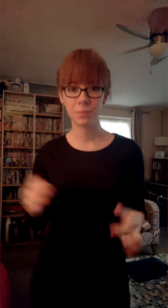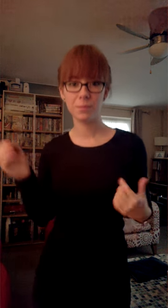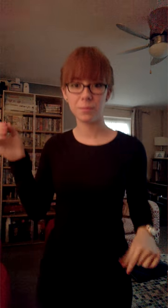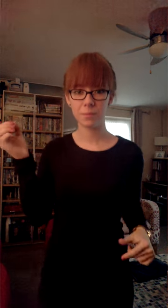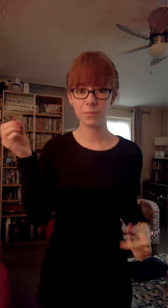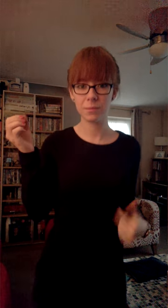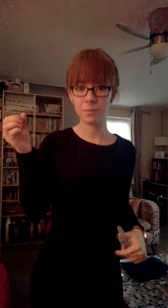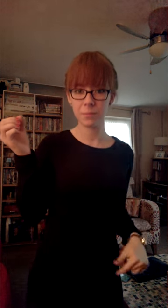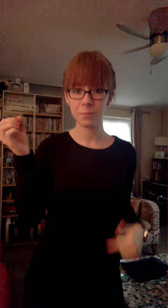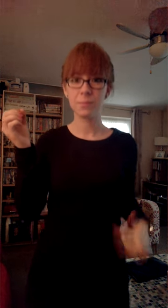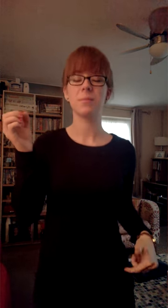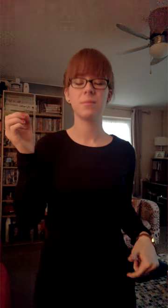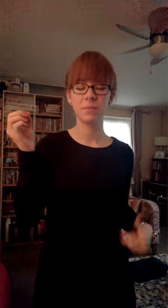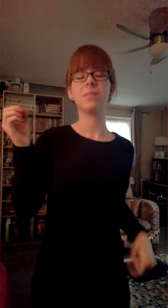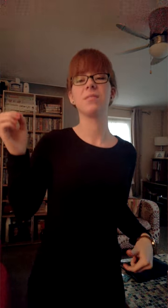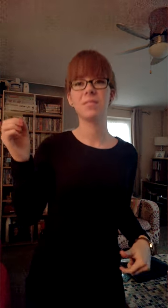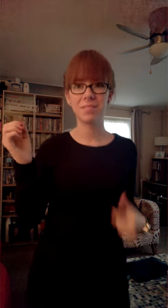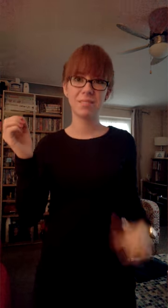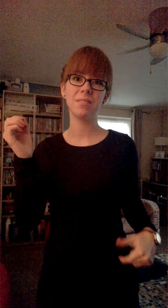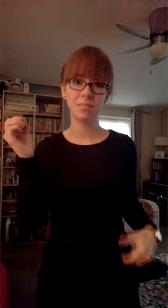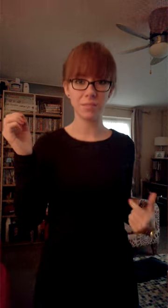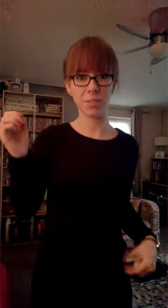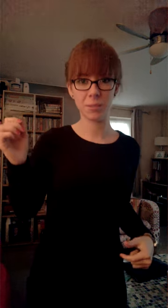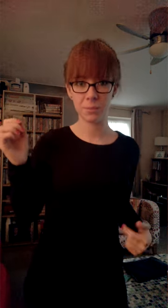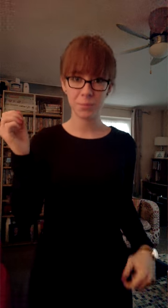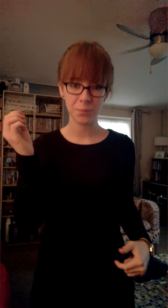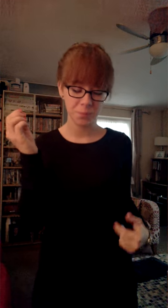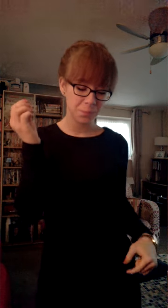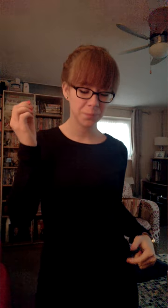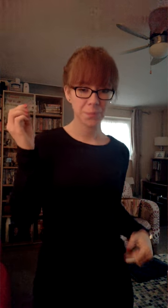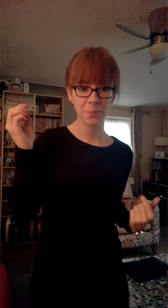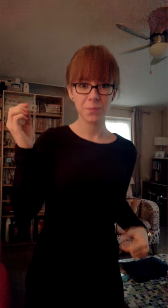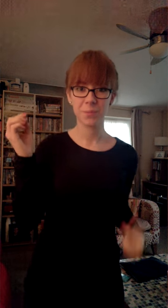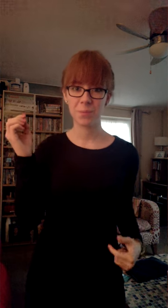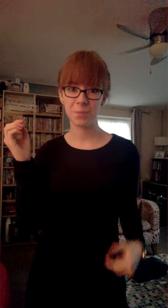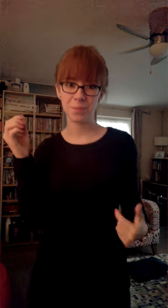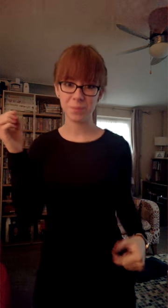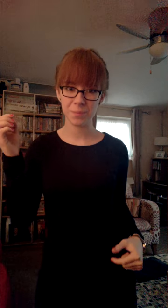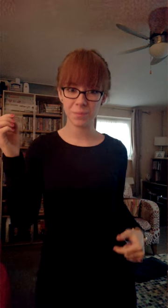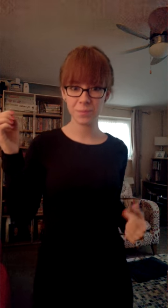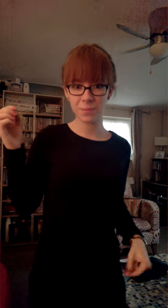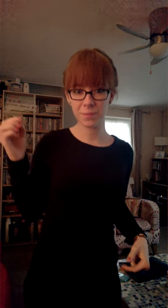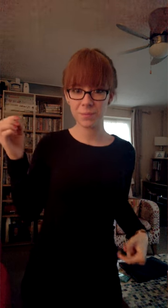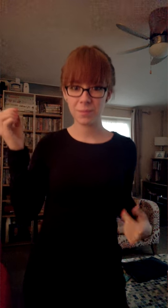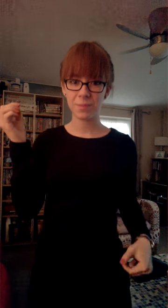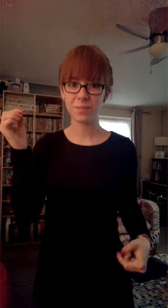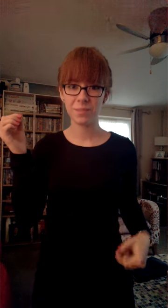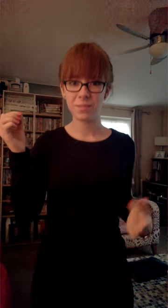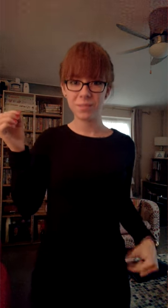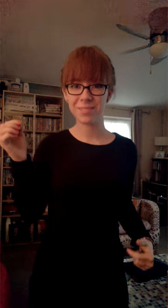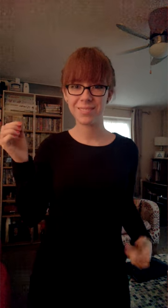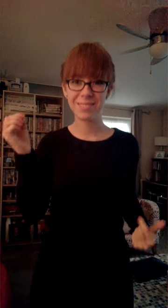(Guitar playing)